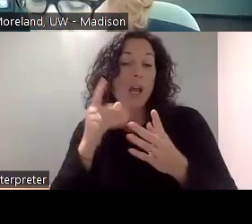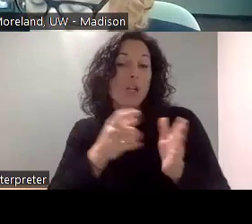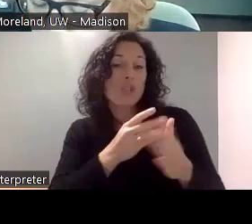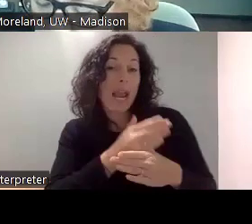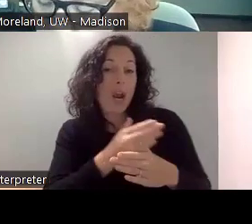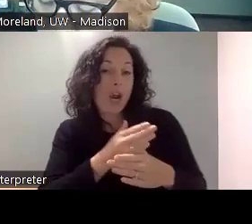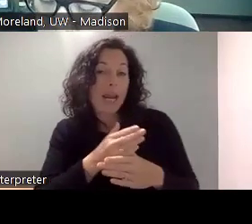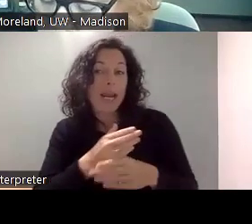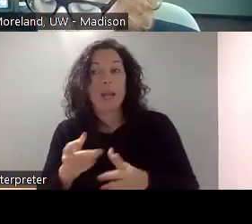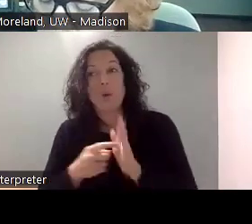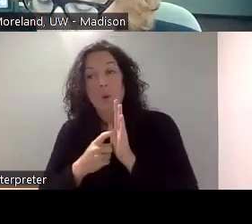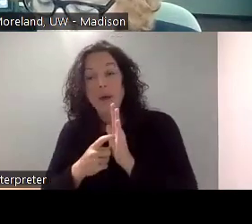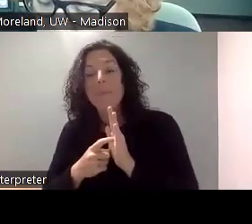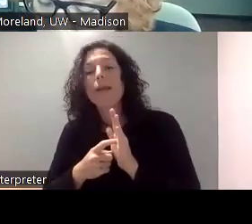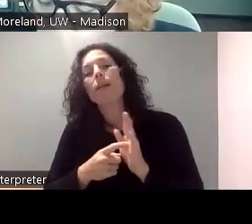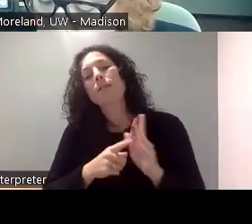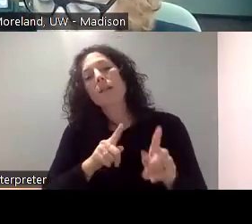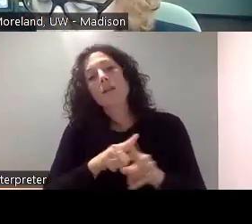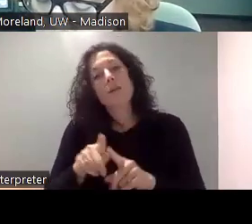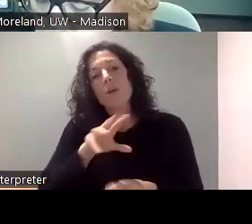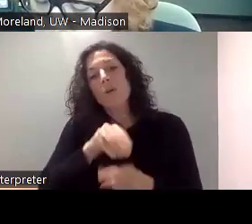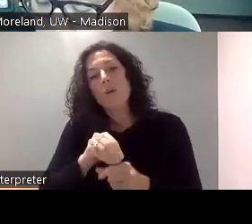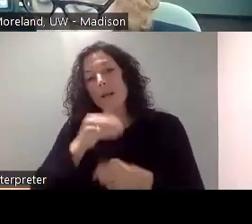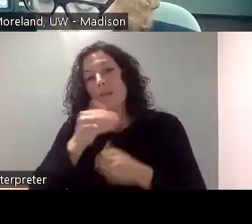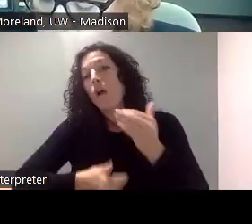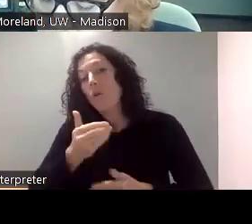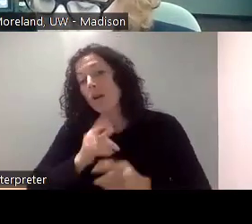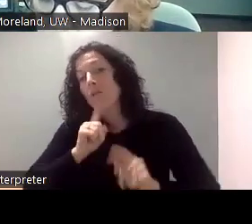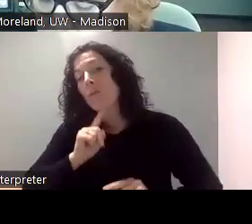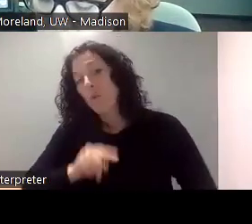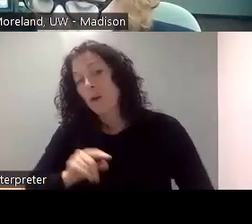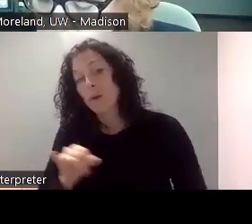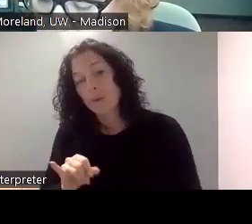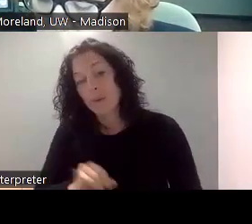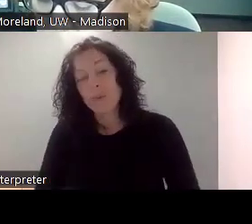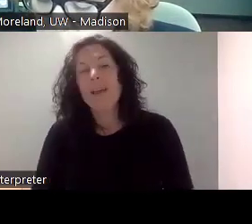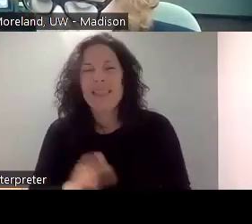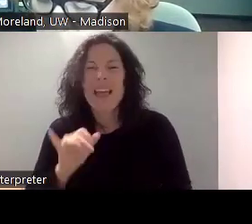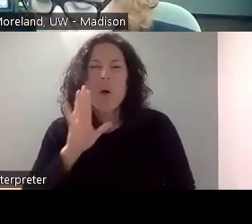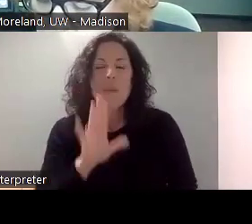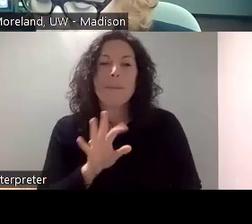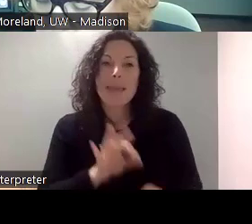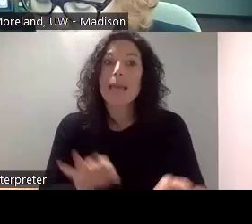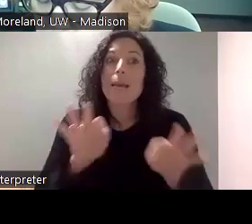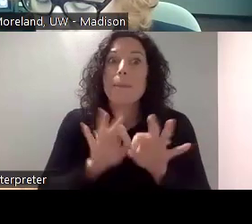and that also being included as part of progress reporting in RPPRs is going to be even more important to make sure